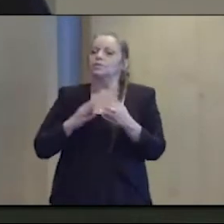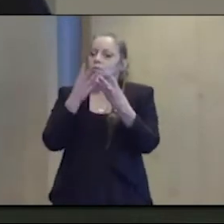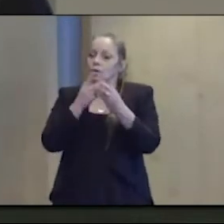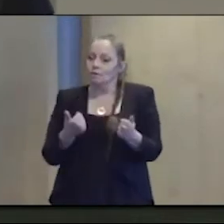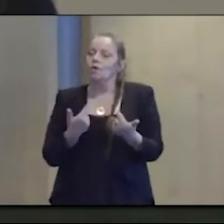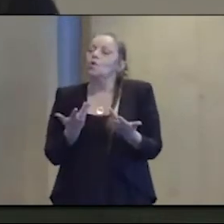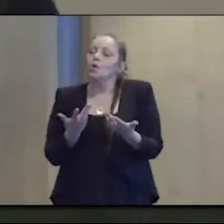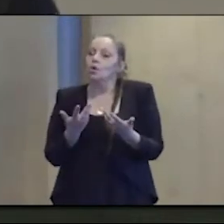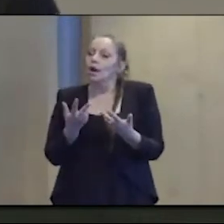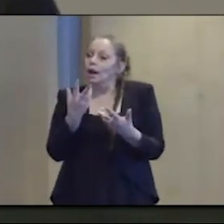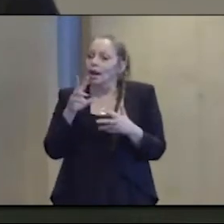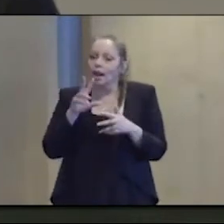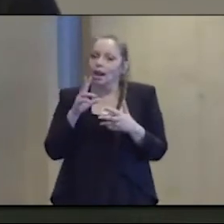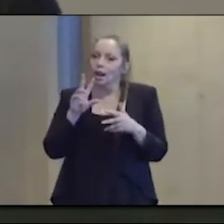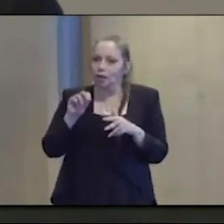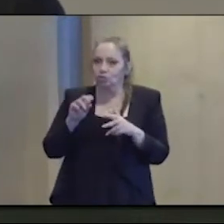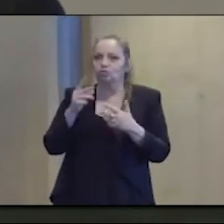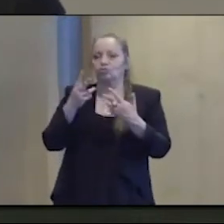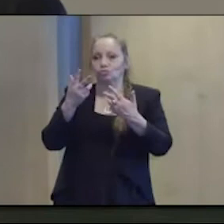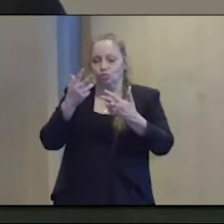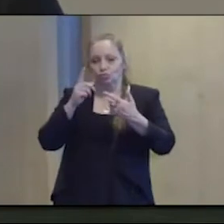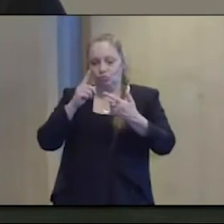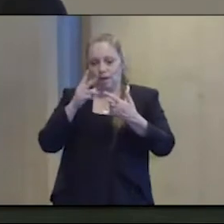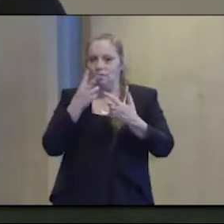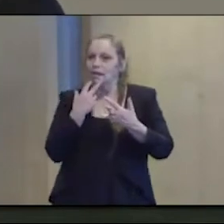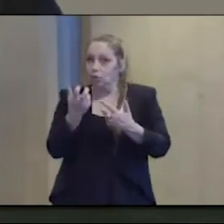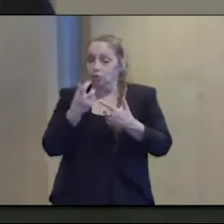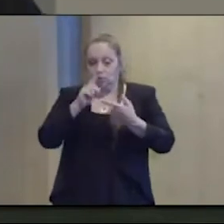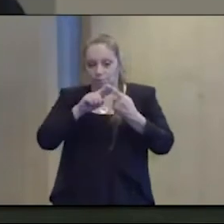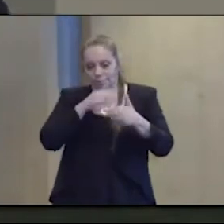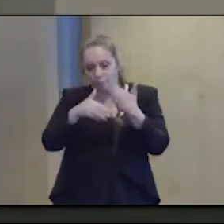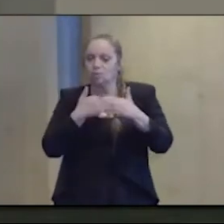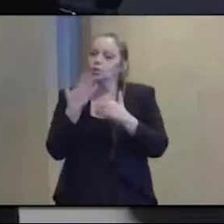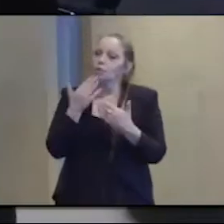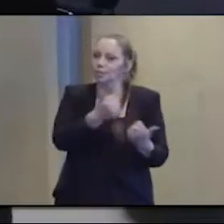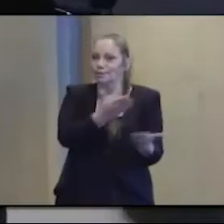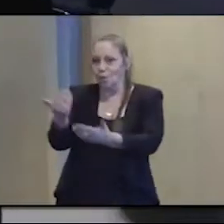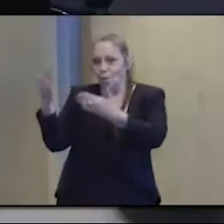It's my great pleasure to welcome Dr Cainey here today. Please join me in welcoming her.